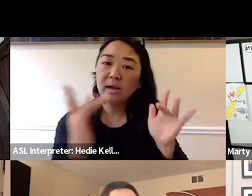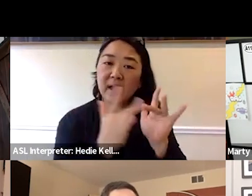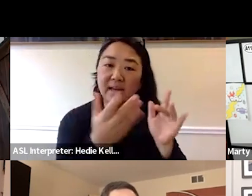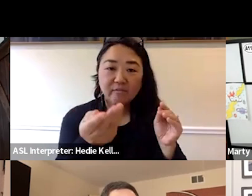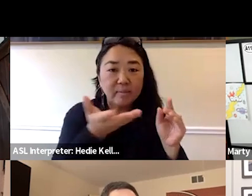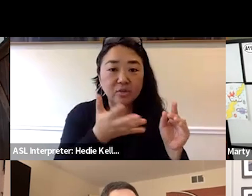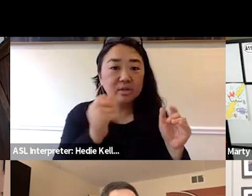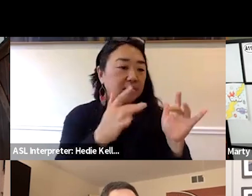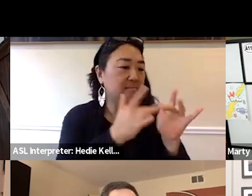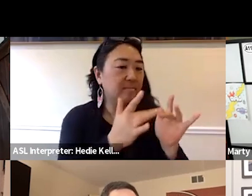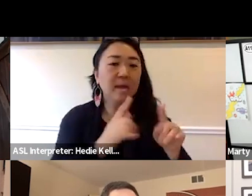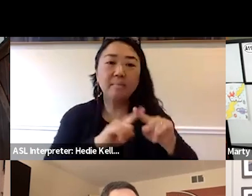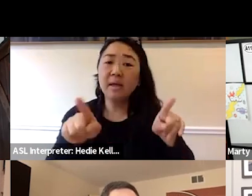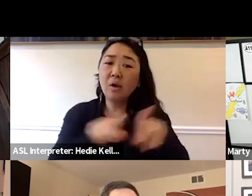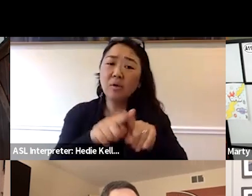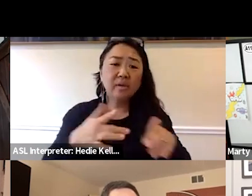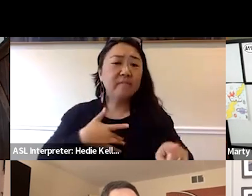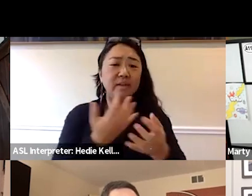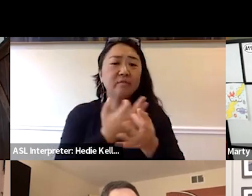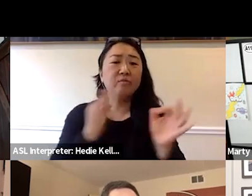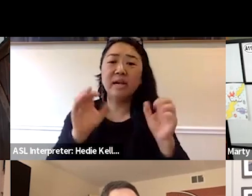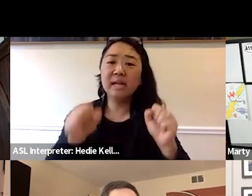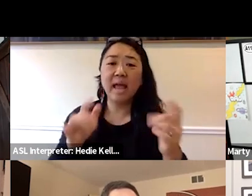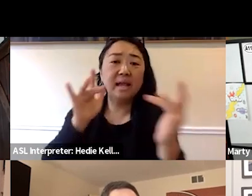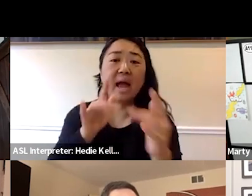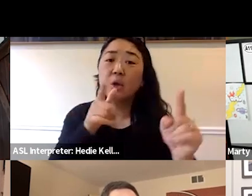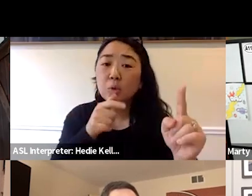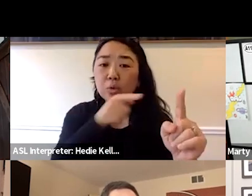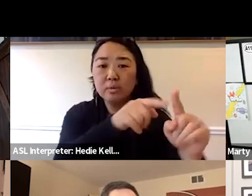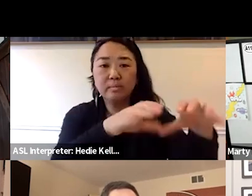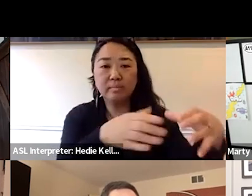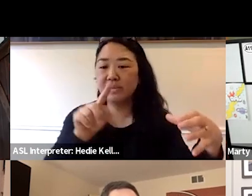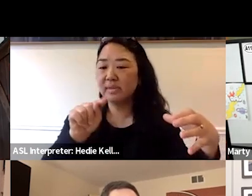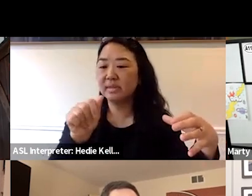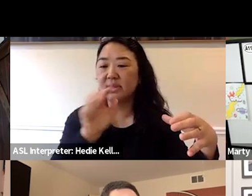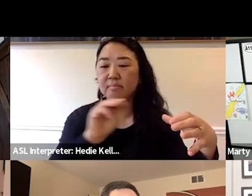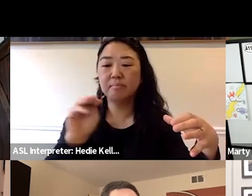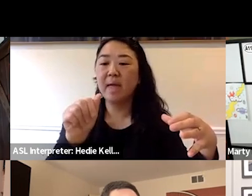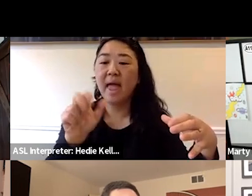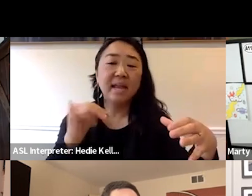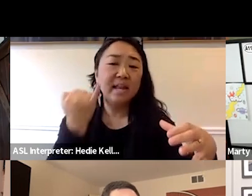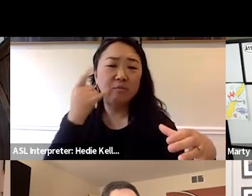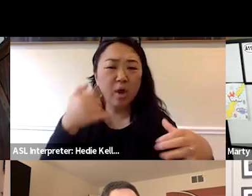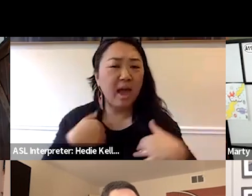But please feel free to reach out to Tamman if you have questions about this presentation and also reach out to Art reach.